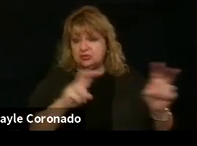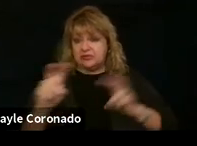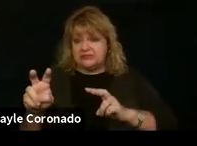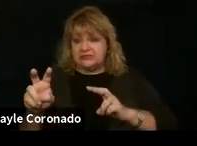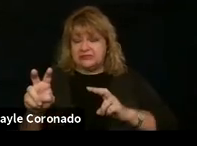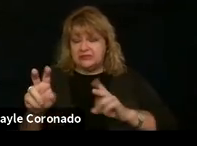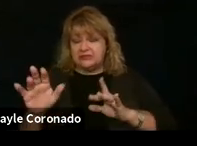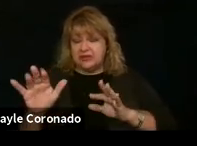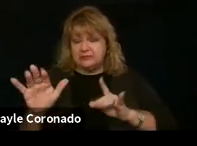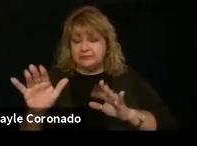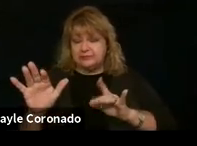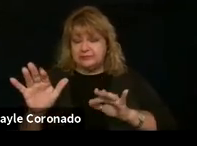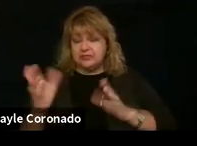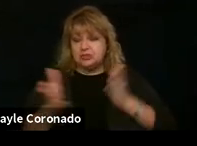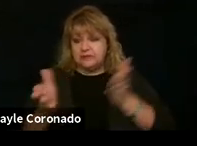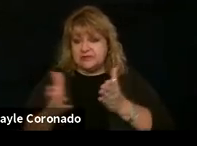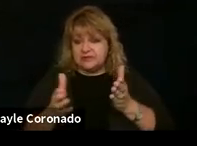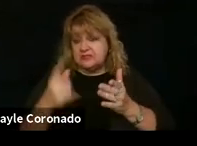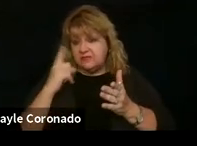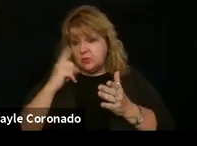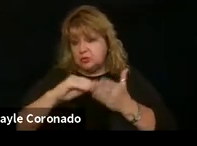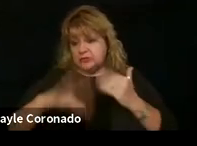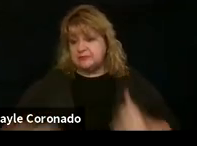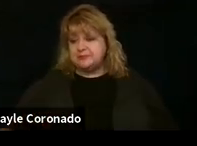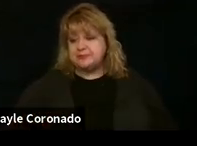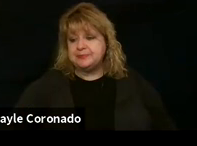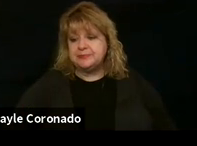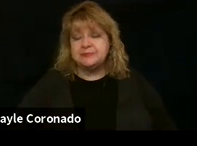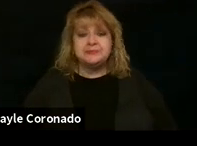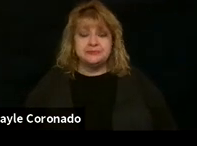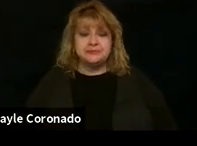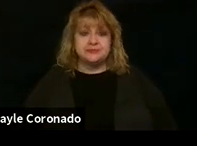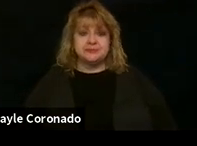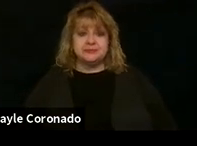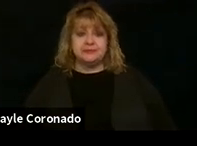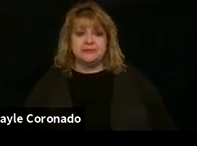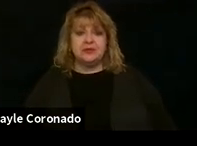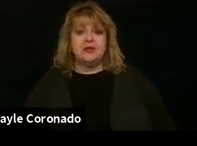The transition services to the students.